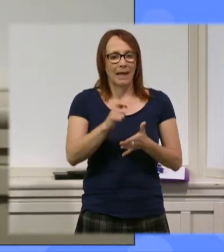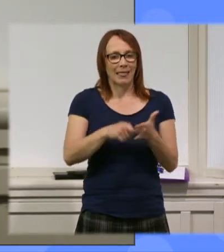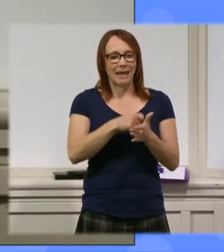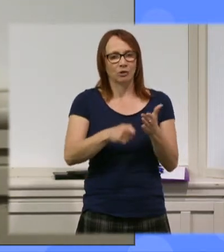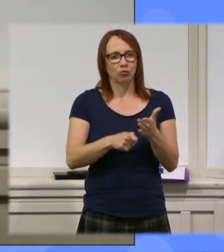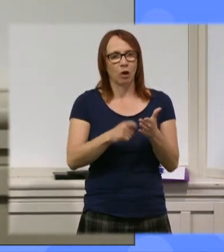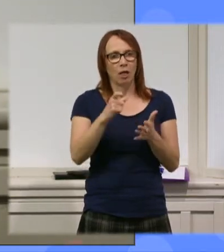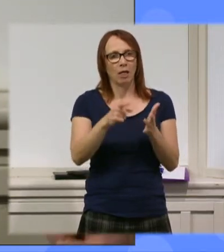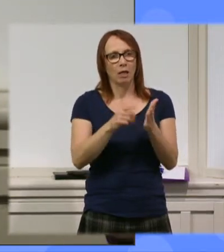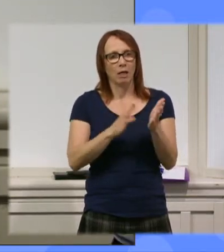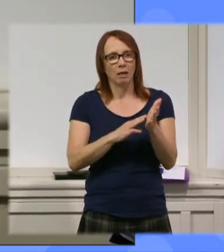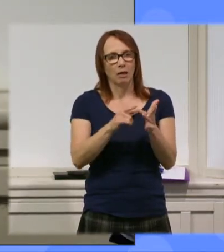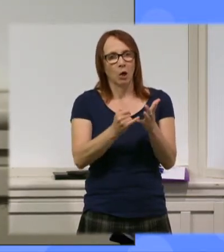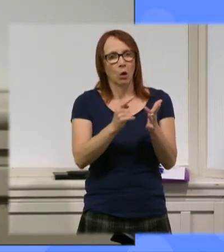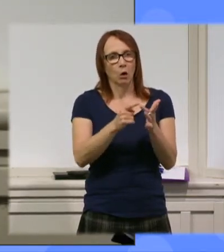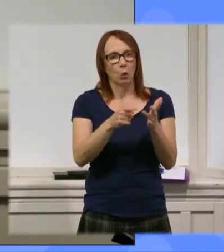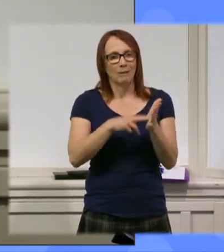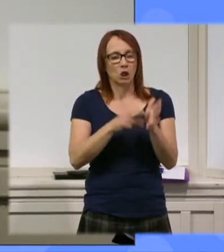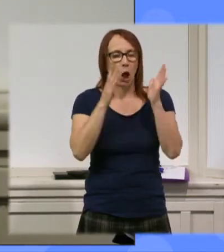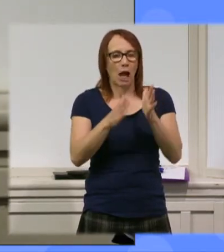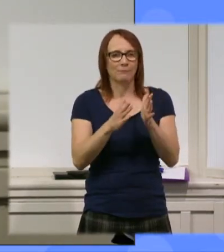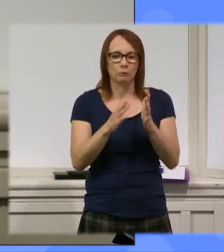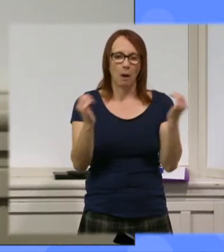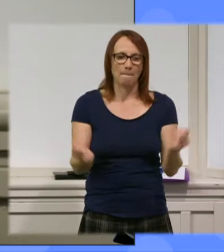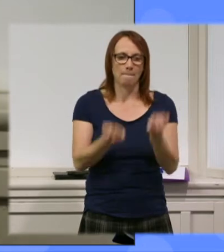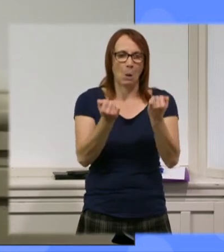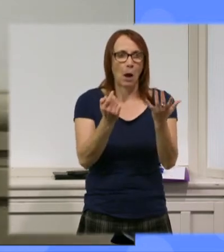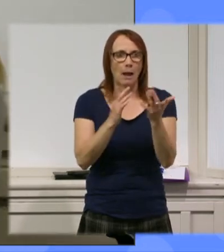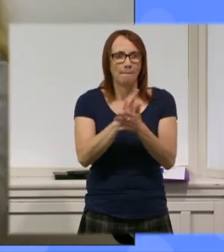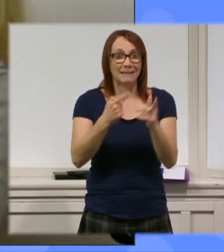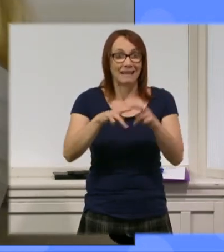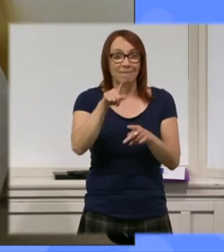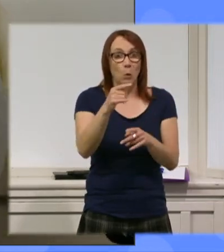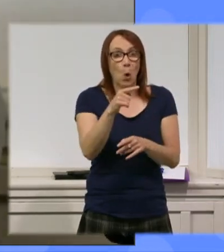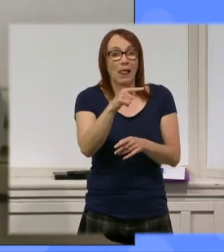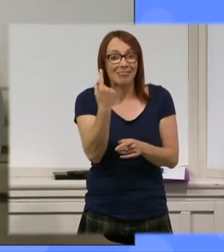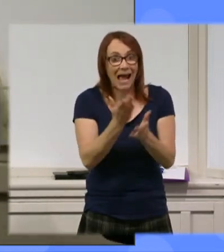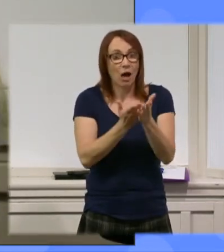actually punish people who lie during election campaigns and who cheat on their finance